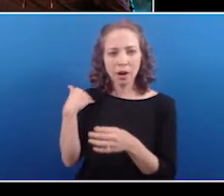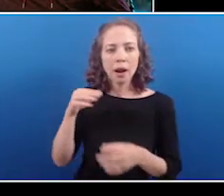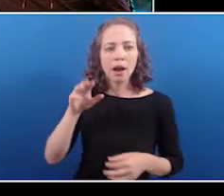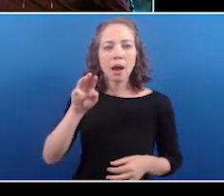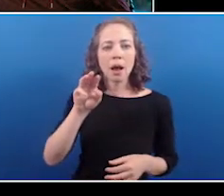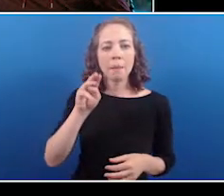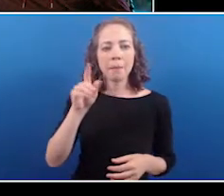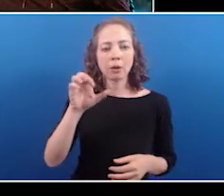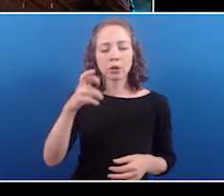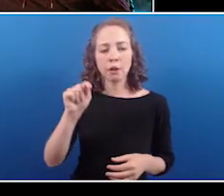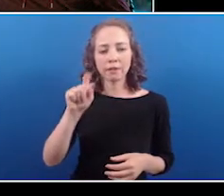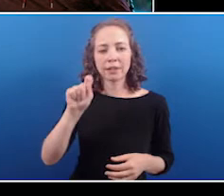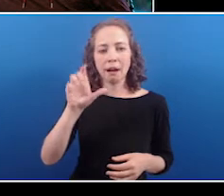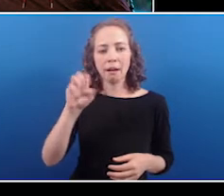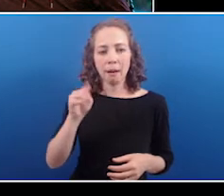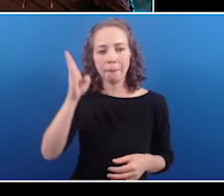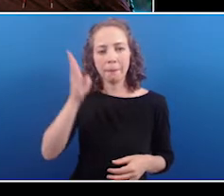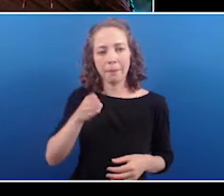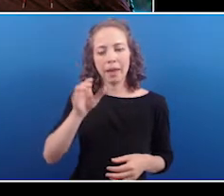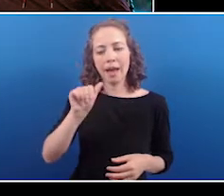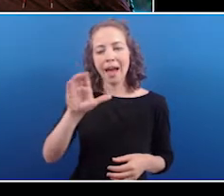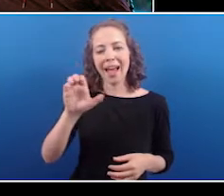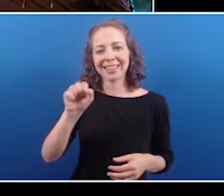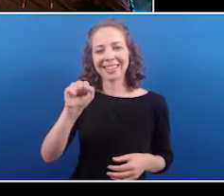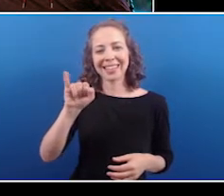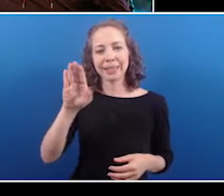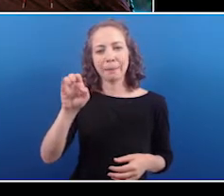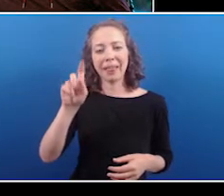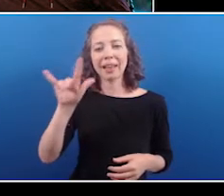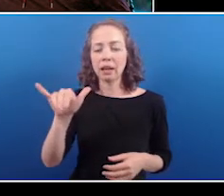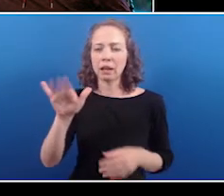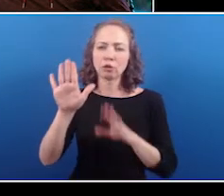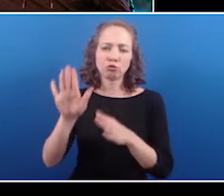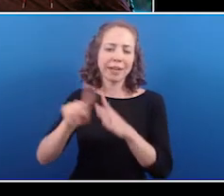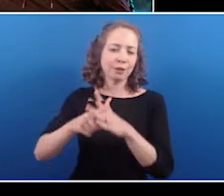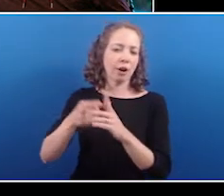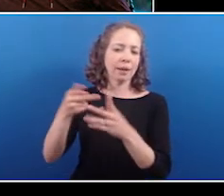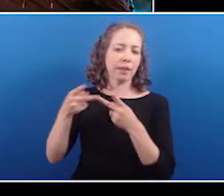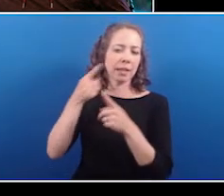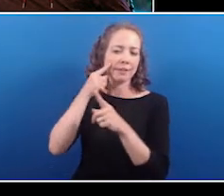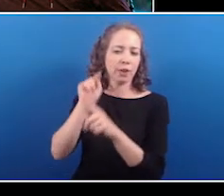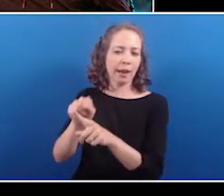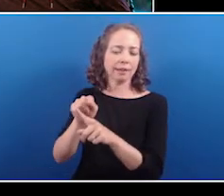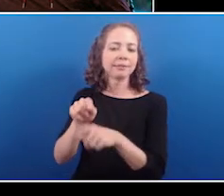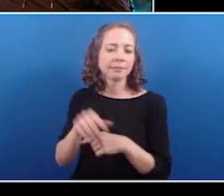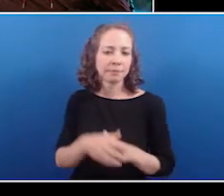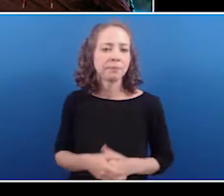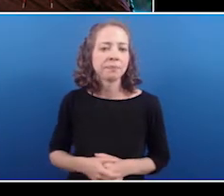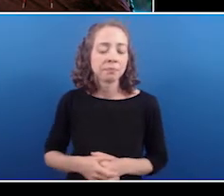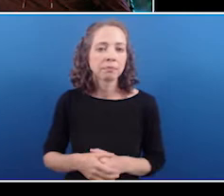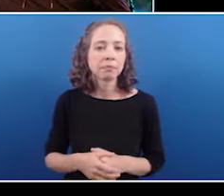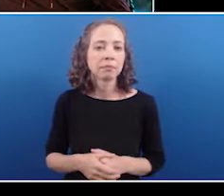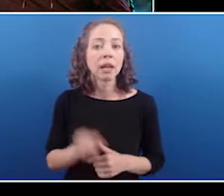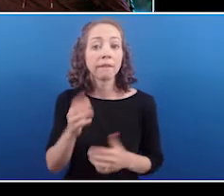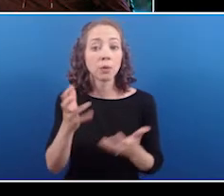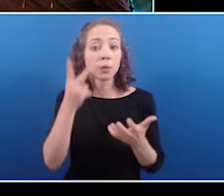Microsoft.com/accessibility is a great place to start for that and a lot of the other resources. To view any of our other webinars and recording